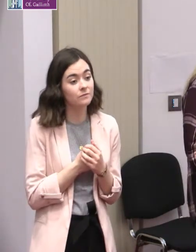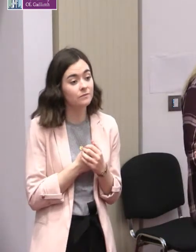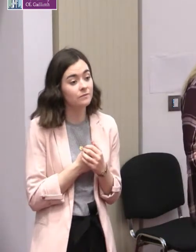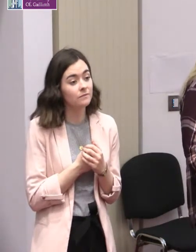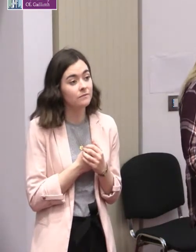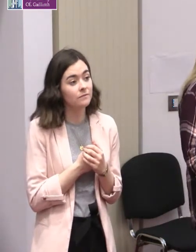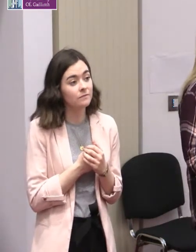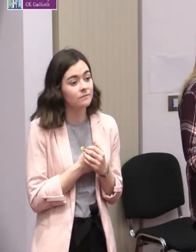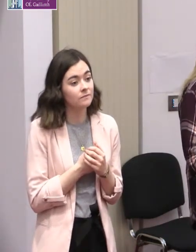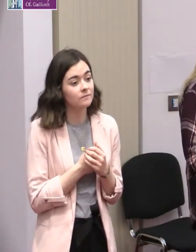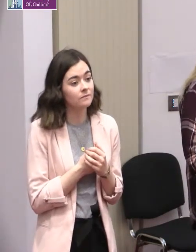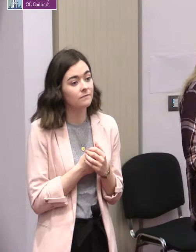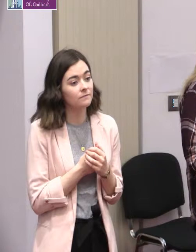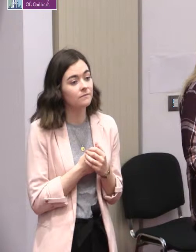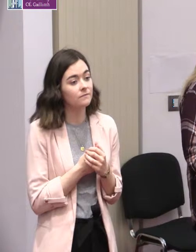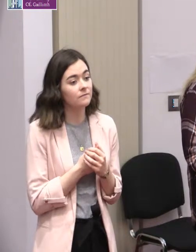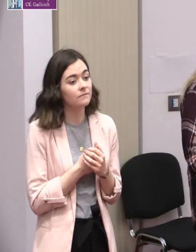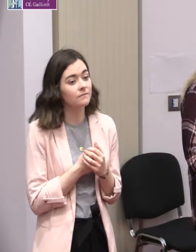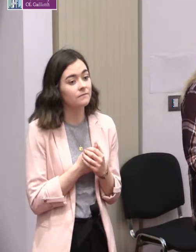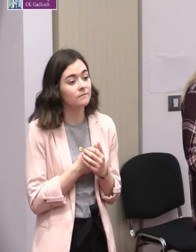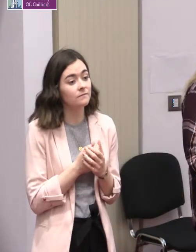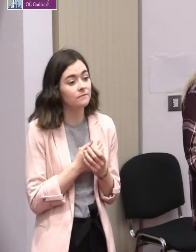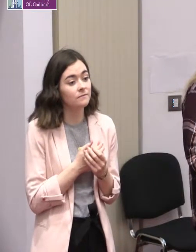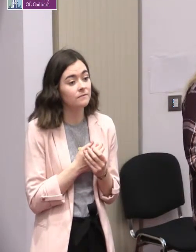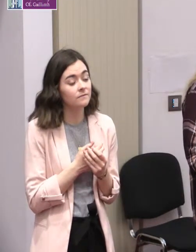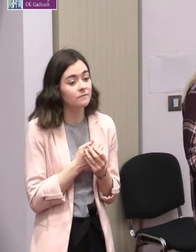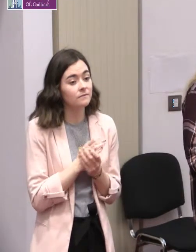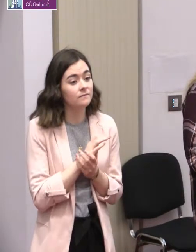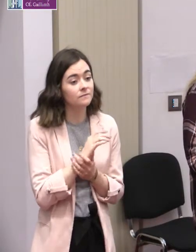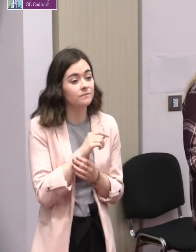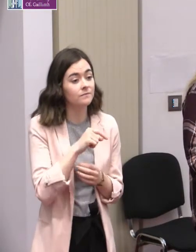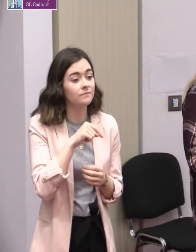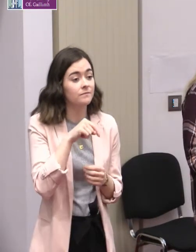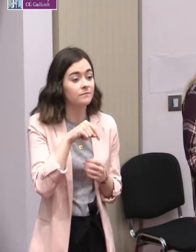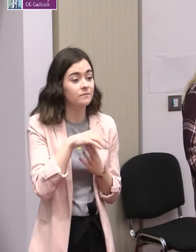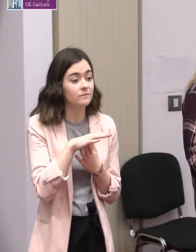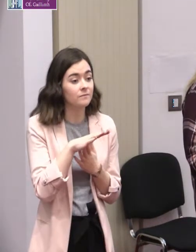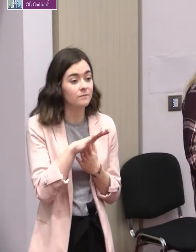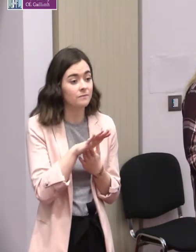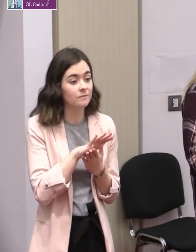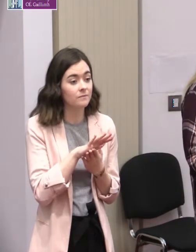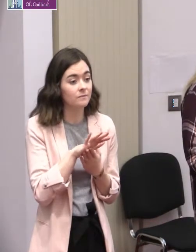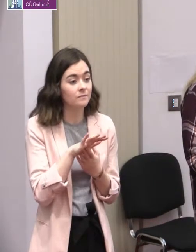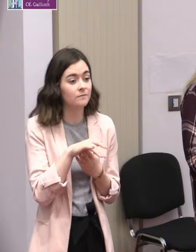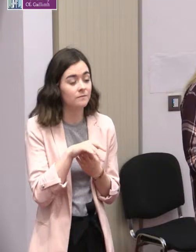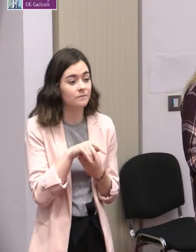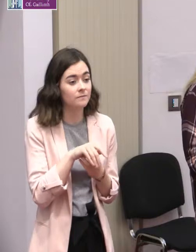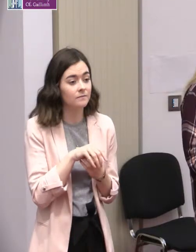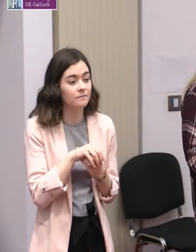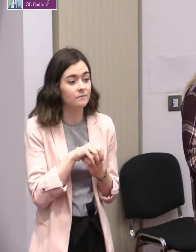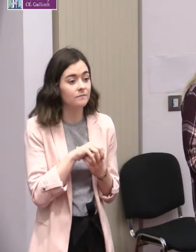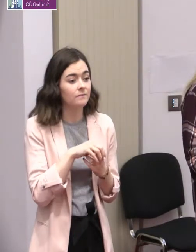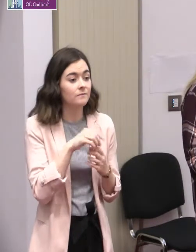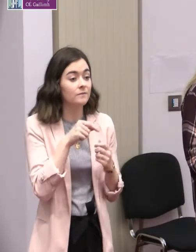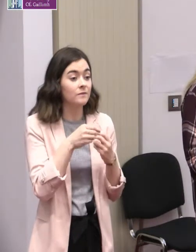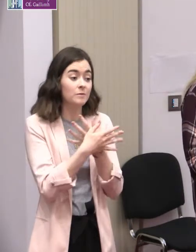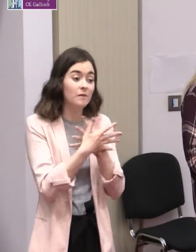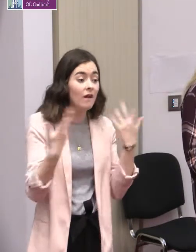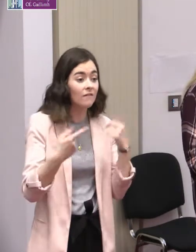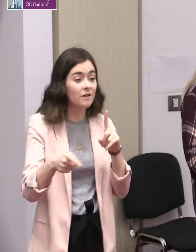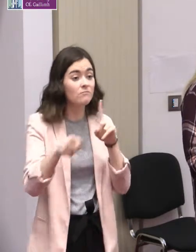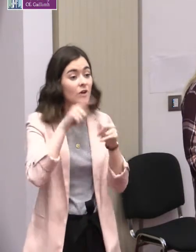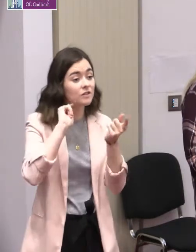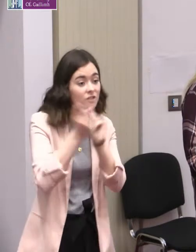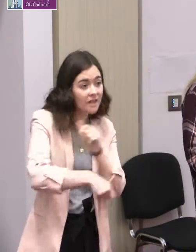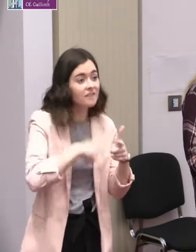Despite many positive changes here in Ireland, divorce, repeal of the eighth Amendment, old